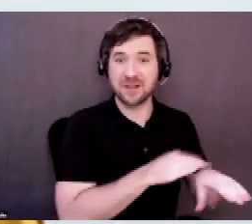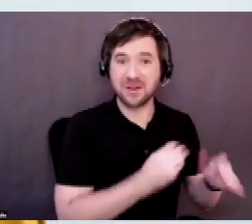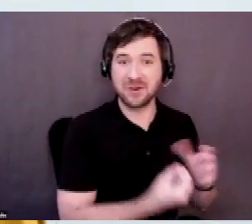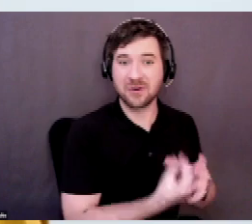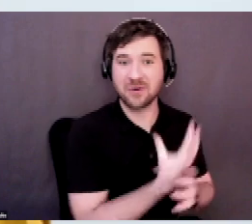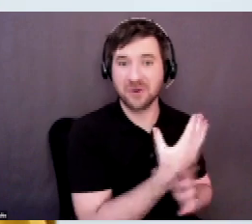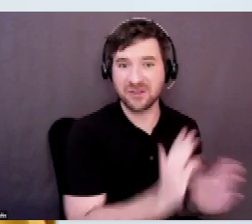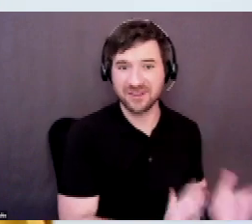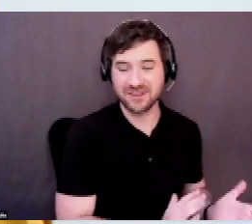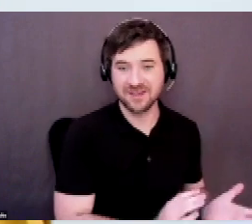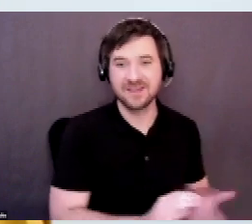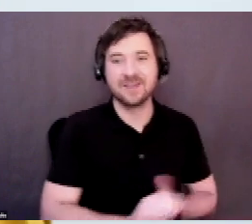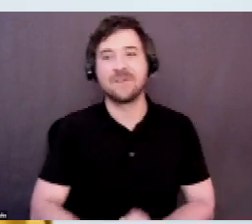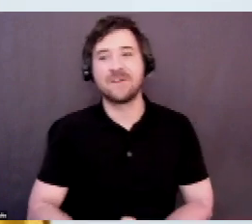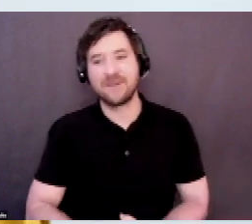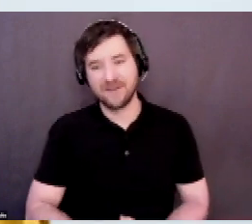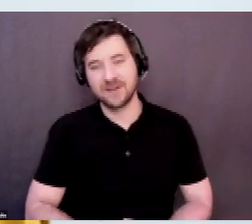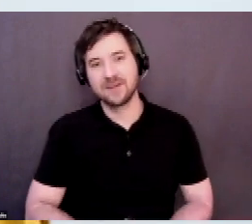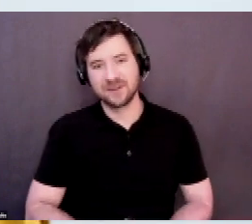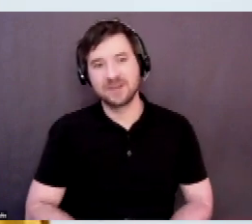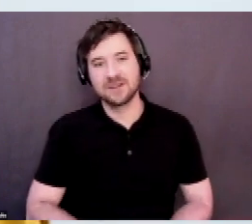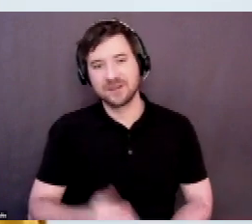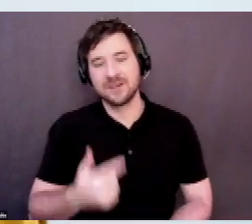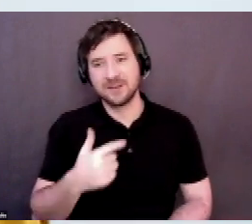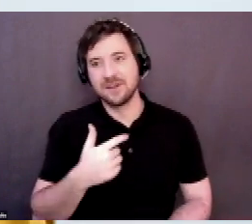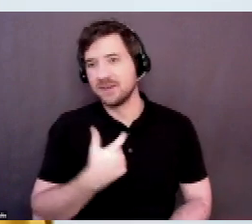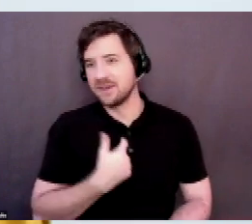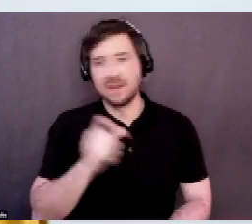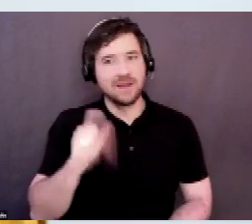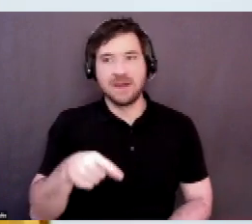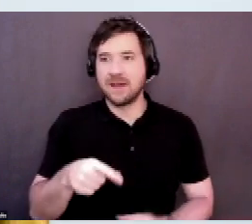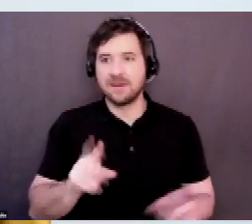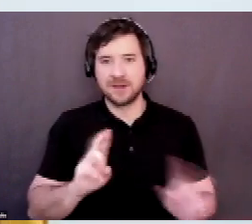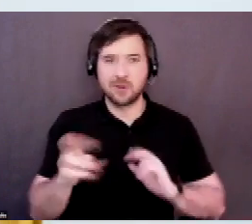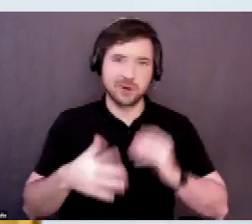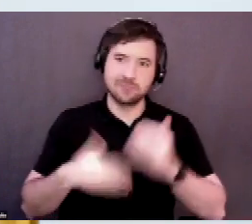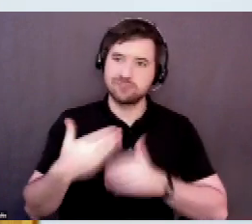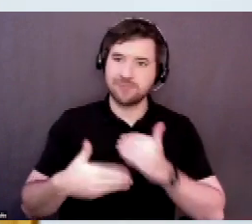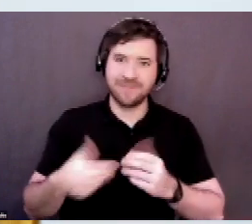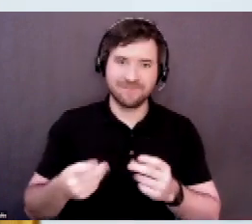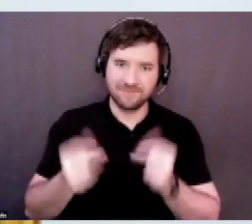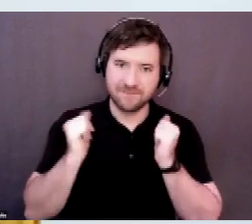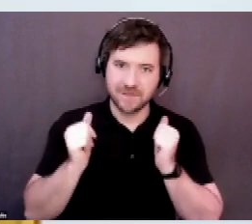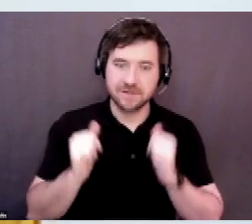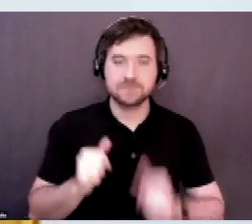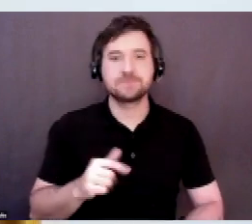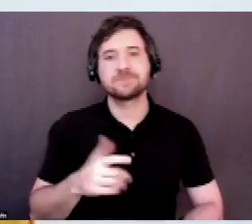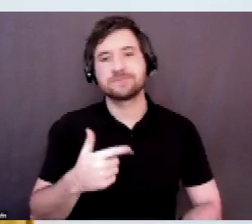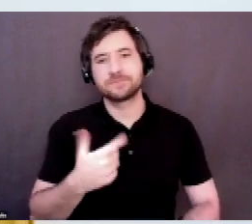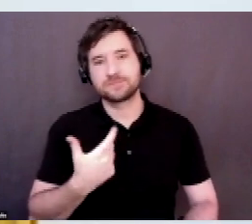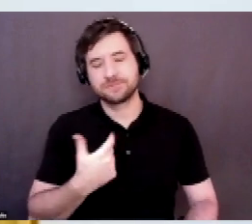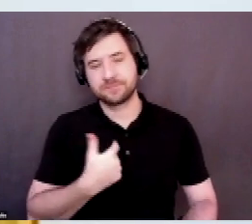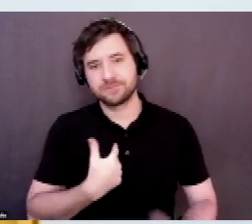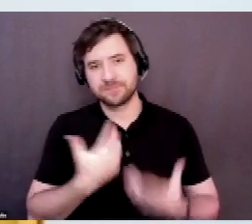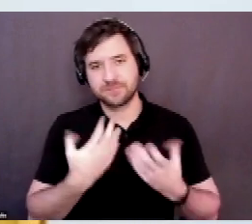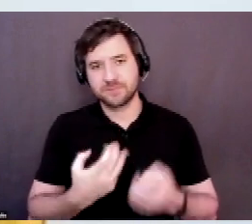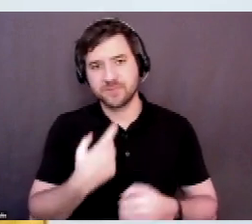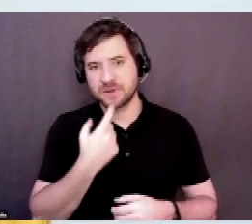And so I had to jump on board pretty quick. So I will say for both pregnancies that car seat for all of us,